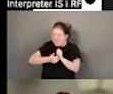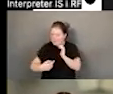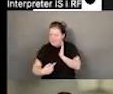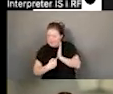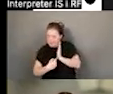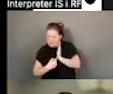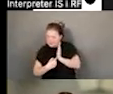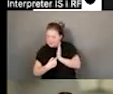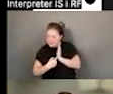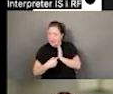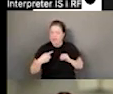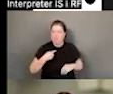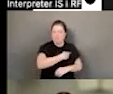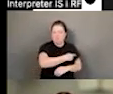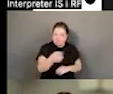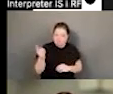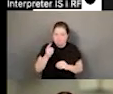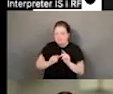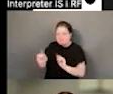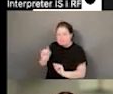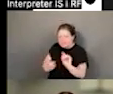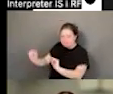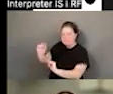AI support to find the tools most suitable for them.